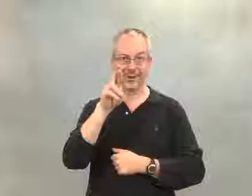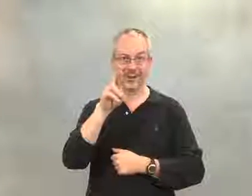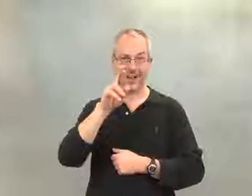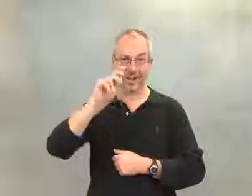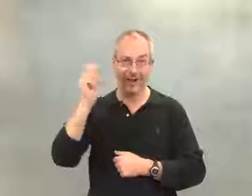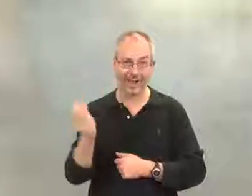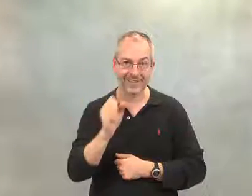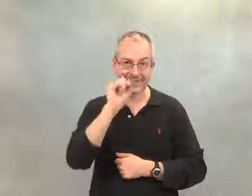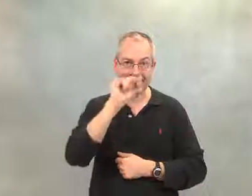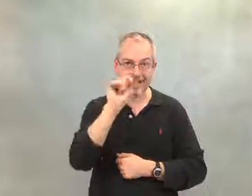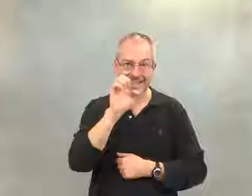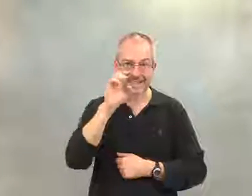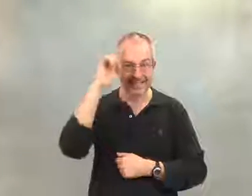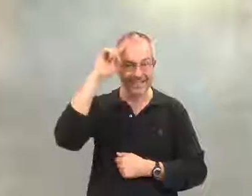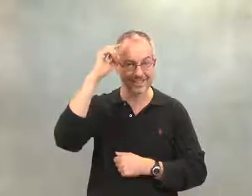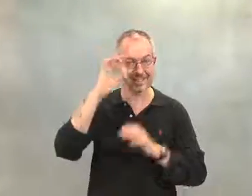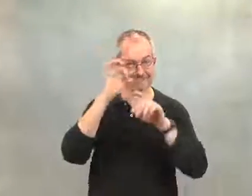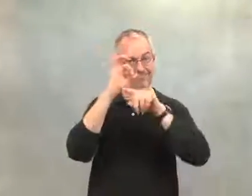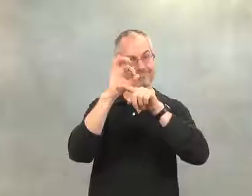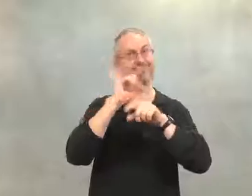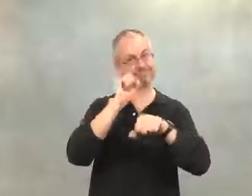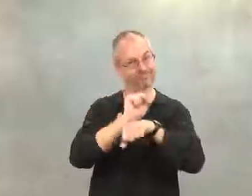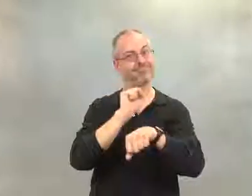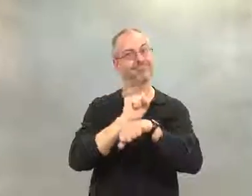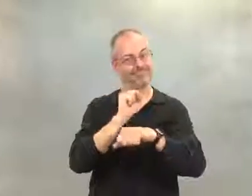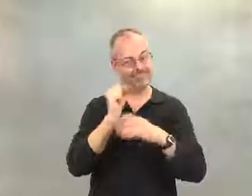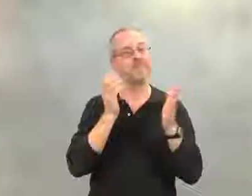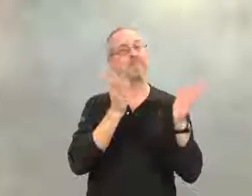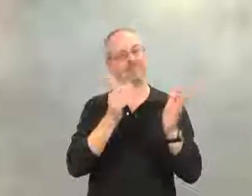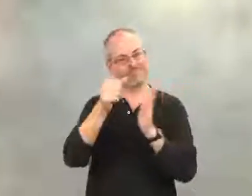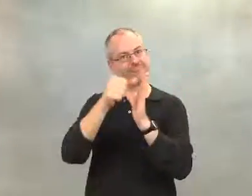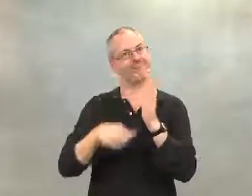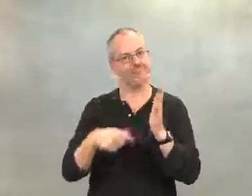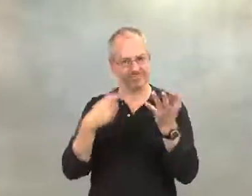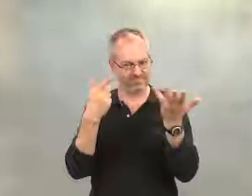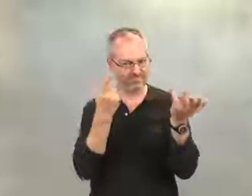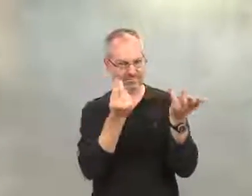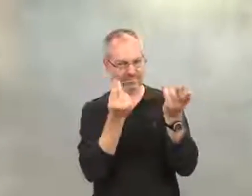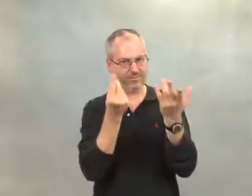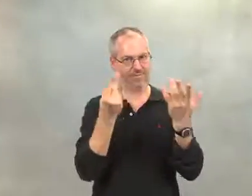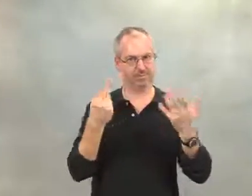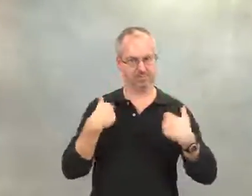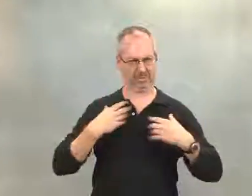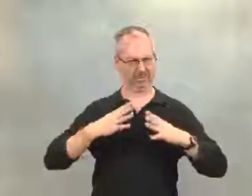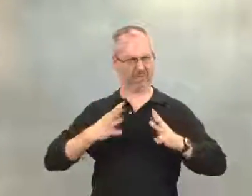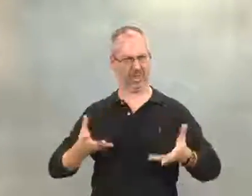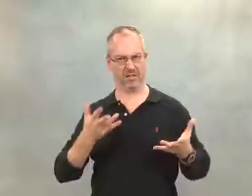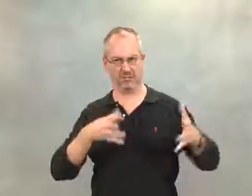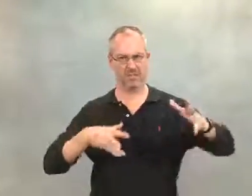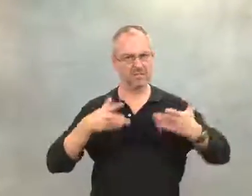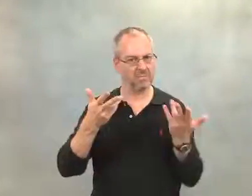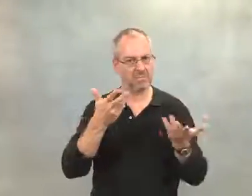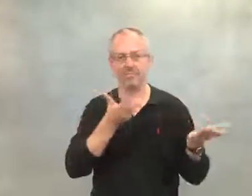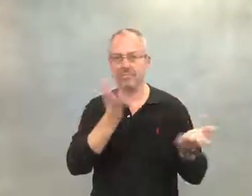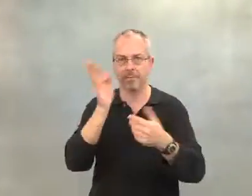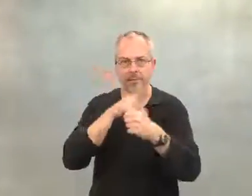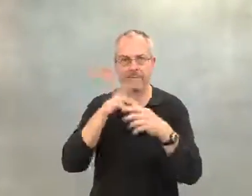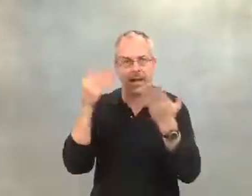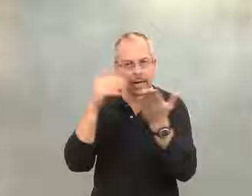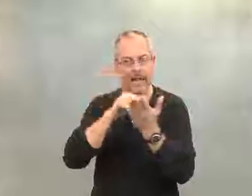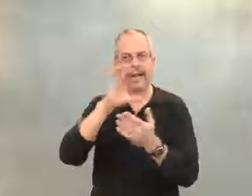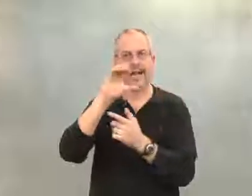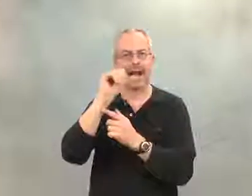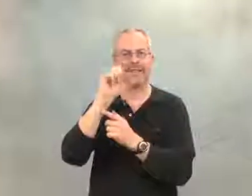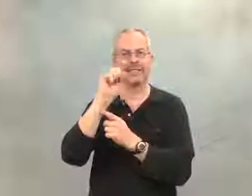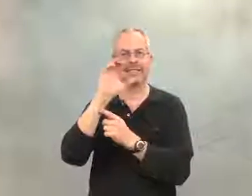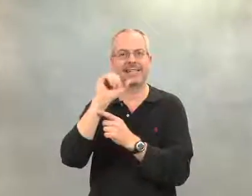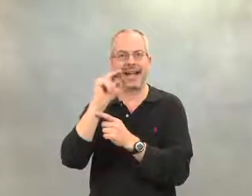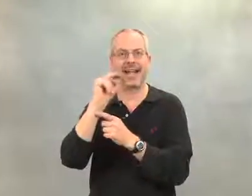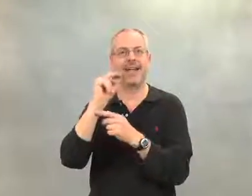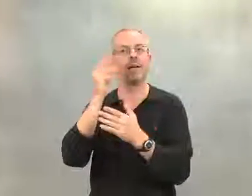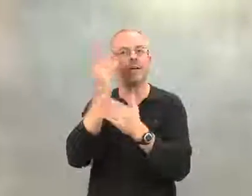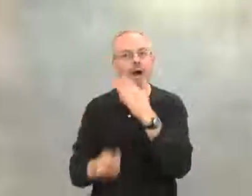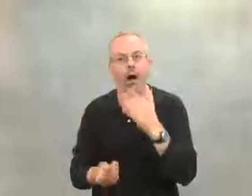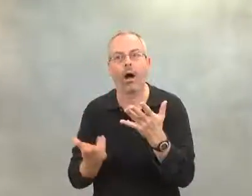It was the size of a golf ball, and they made plans to do the surgery.